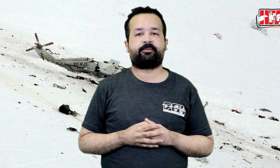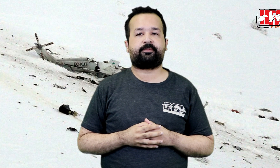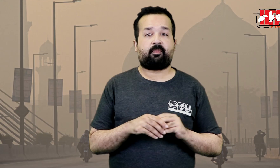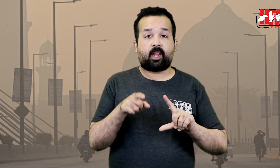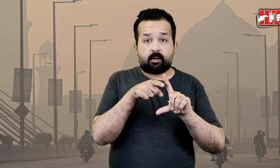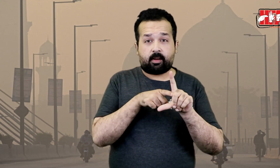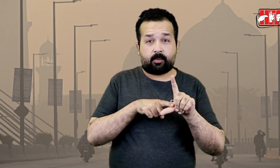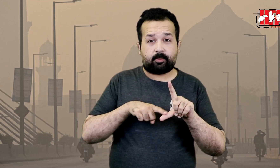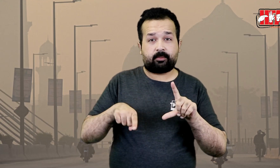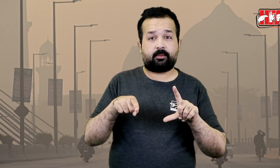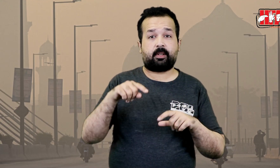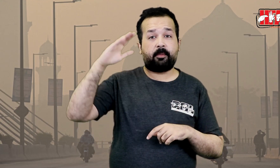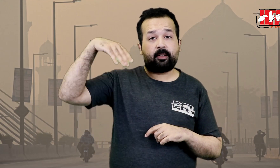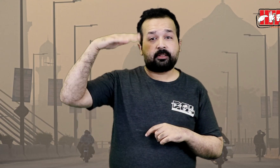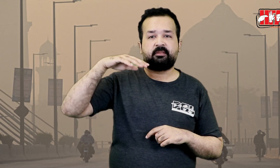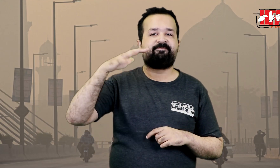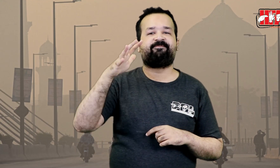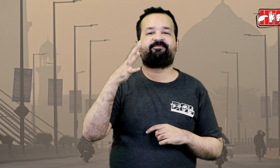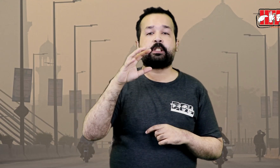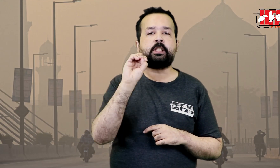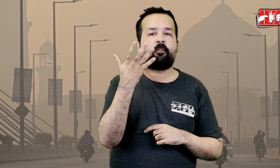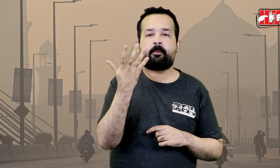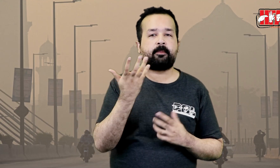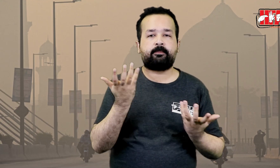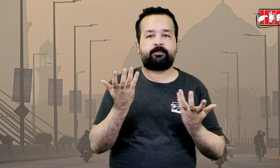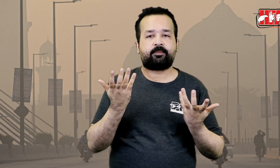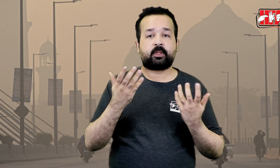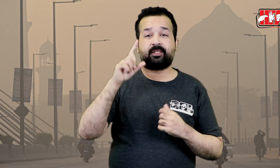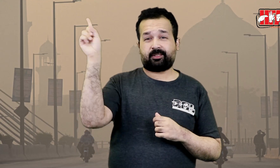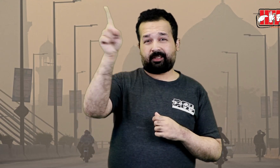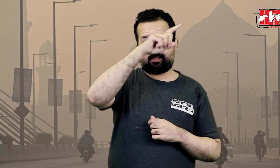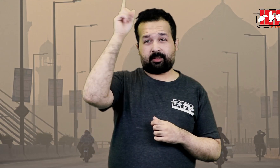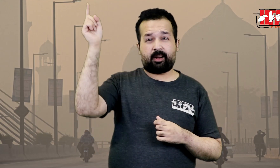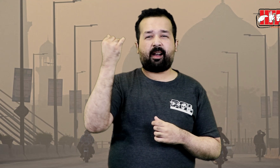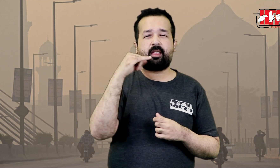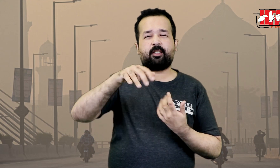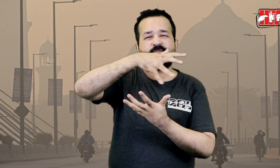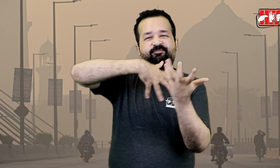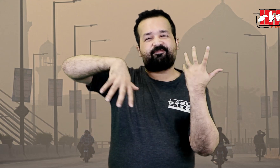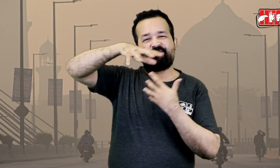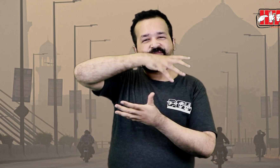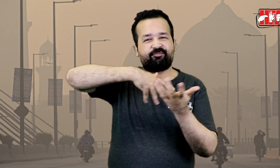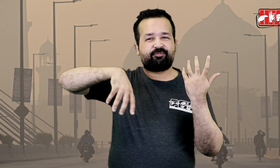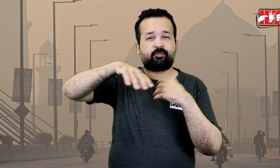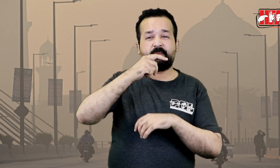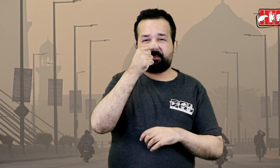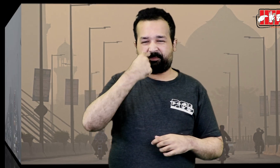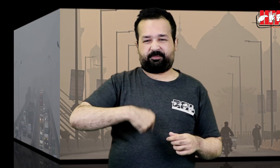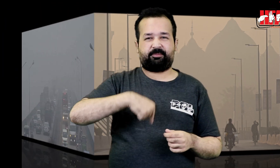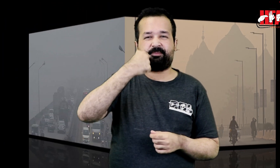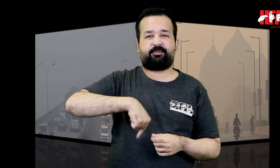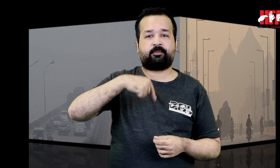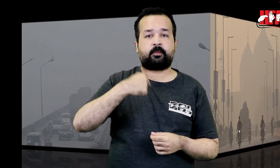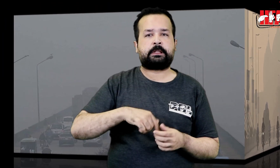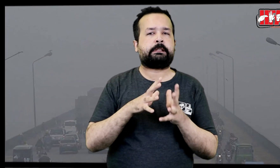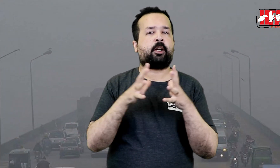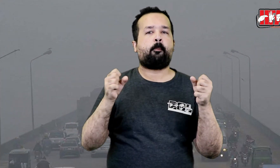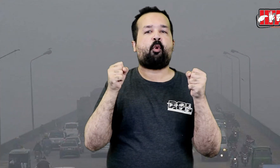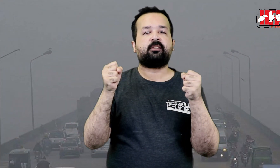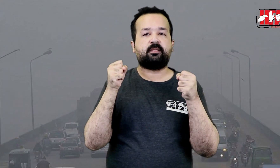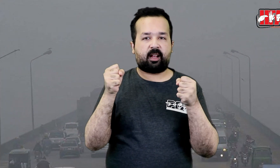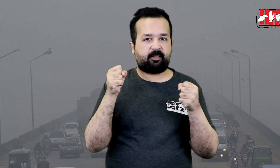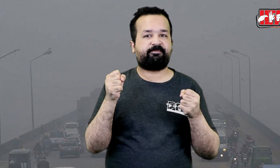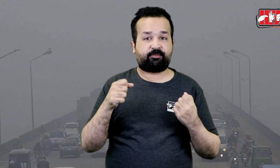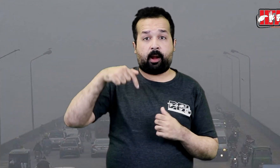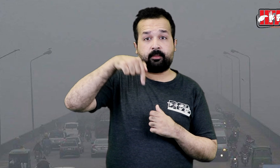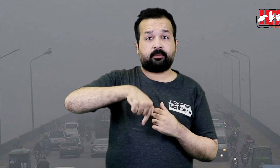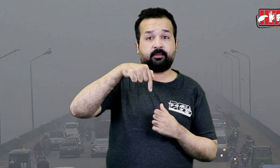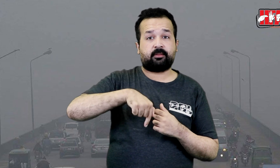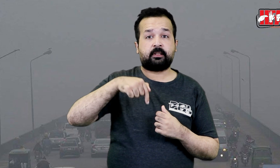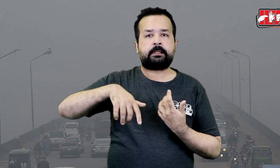Due to the lack of rain in Lahore, the atmosphere is poisonous Difficulty breathing.